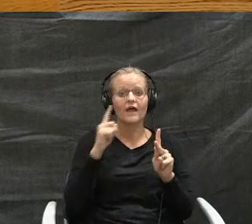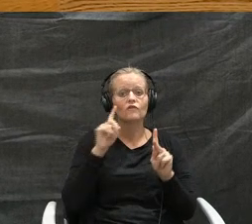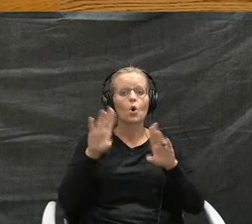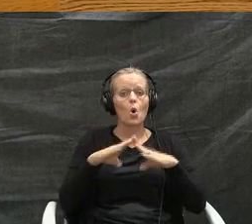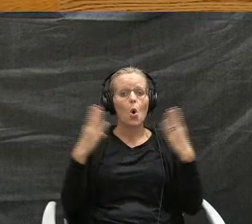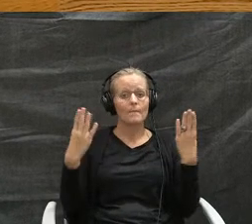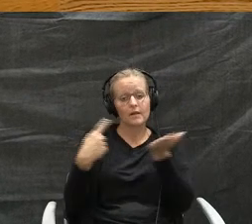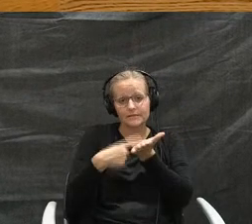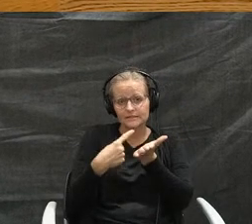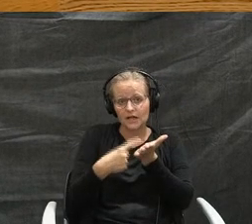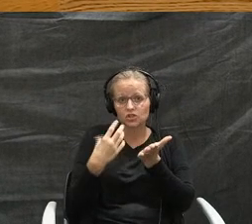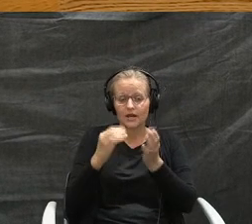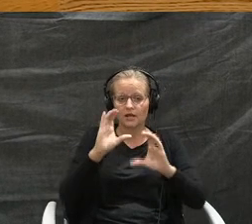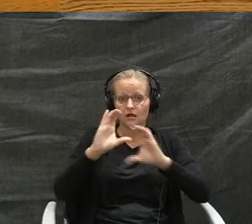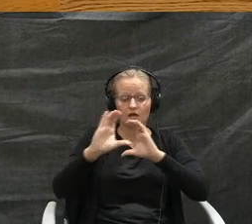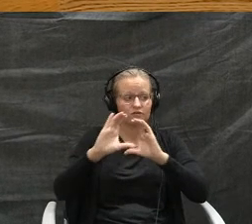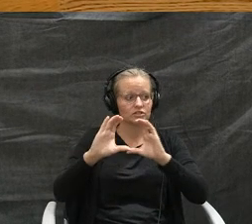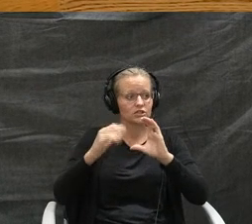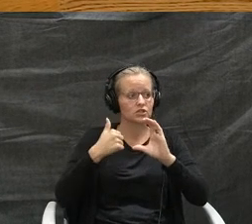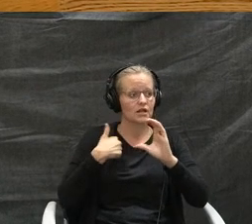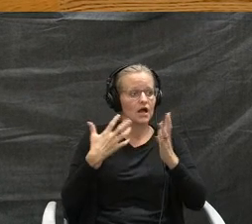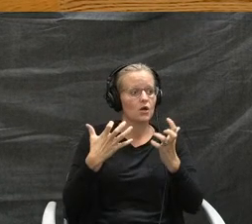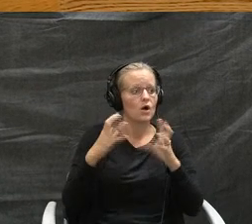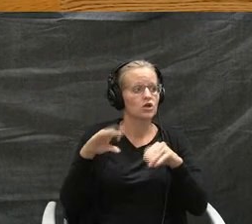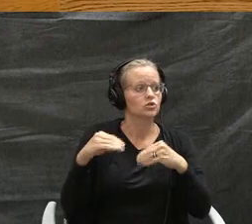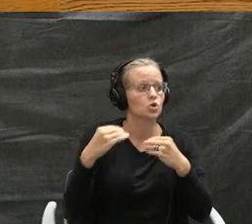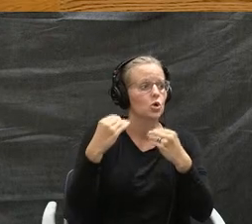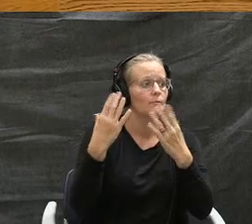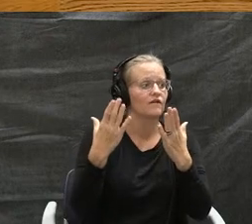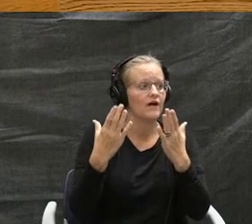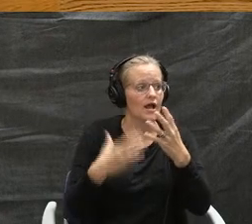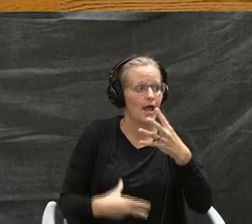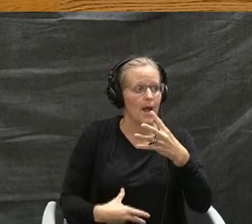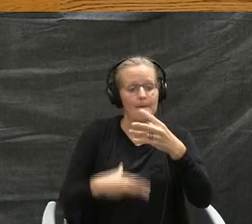resolution for the adoption of a base learning model for the